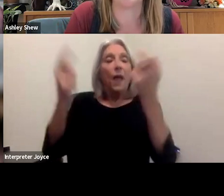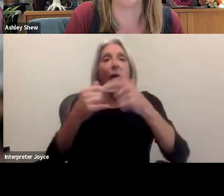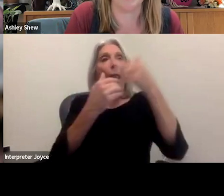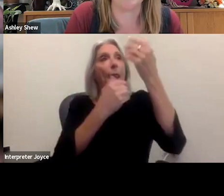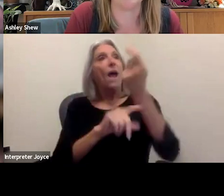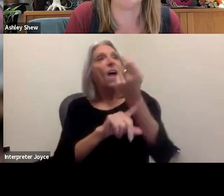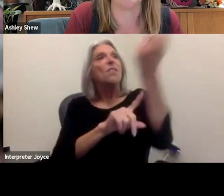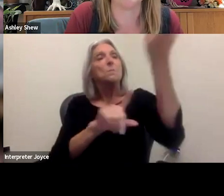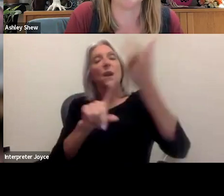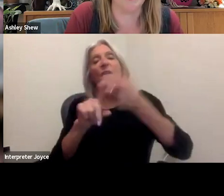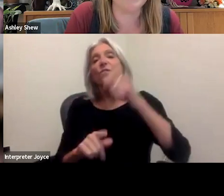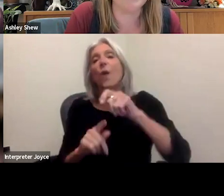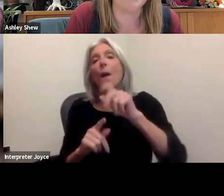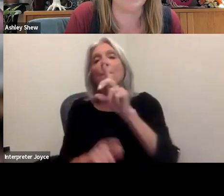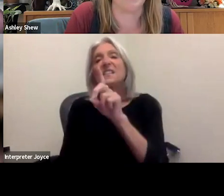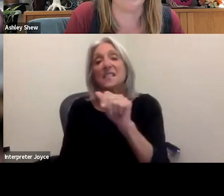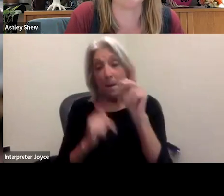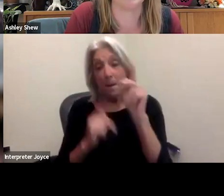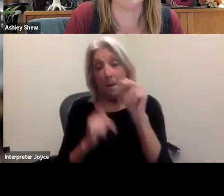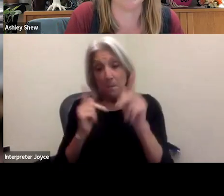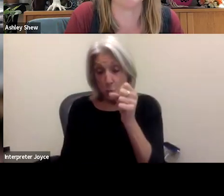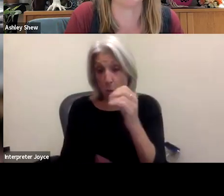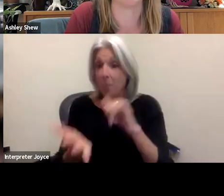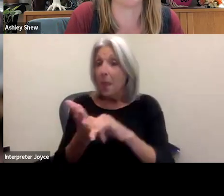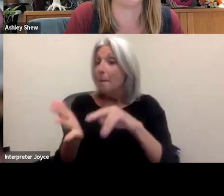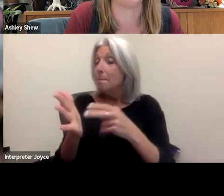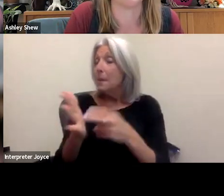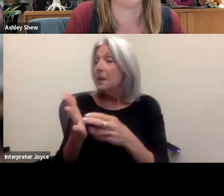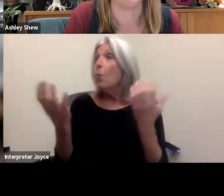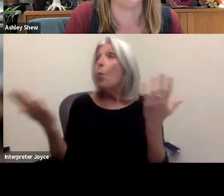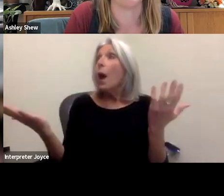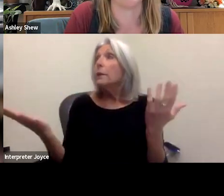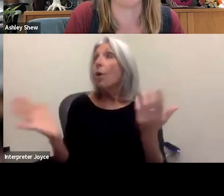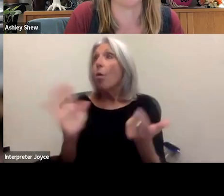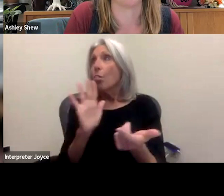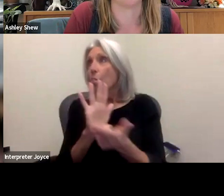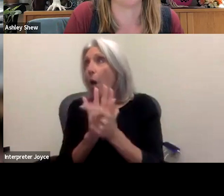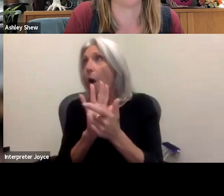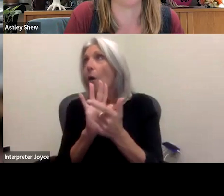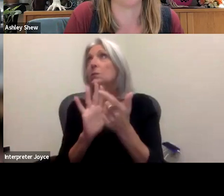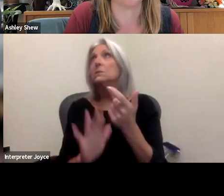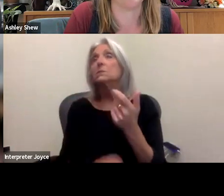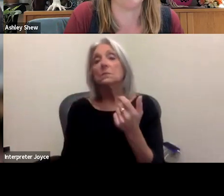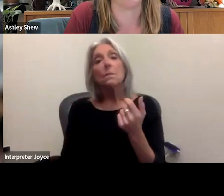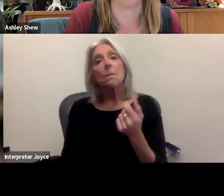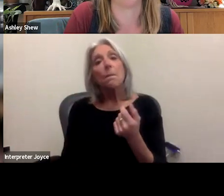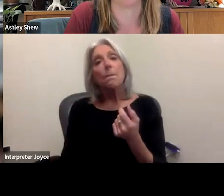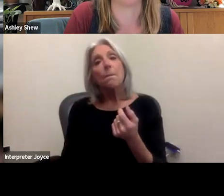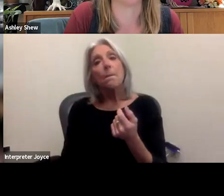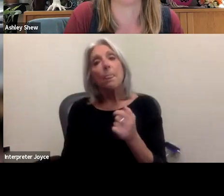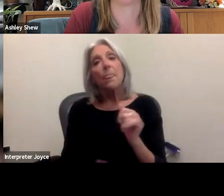So a lot of laws and a lot of the way in which things were